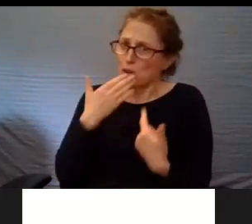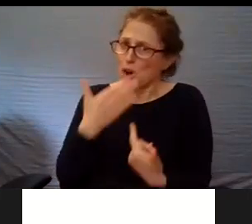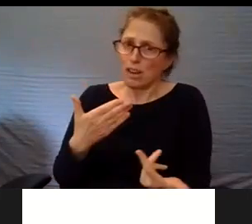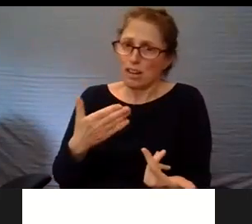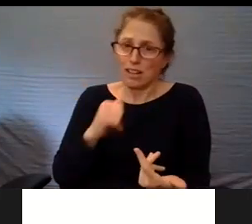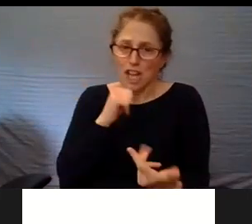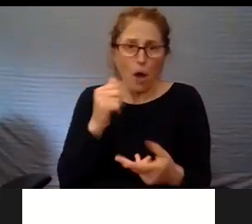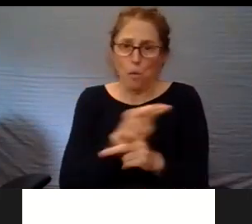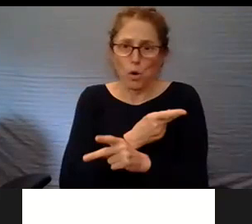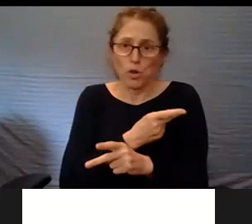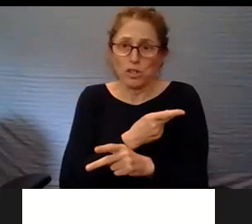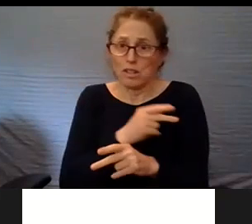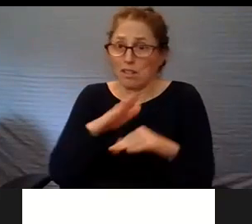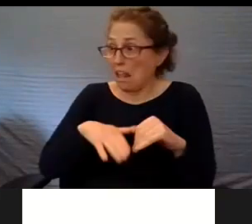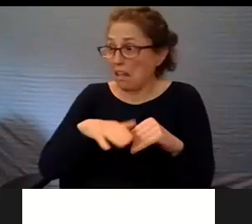It's not any worse than anyone else's.